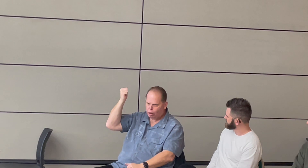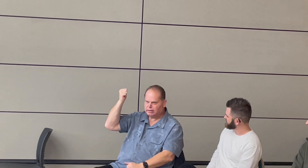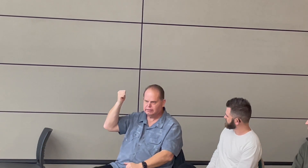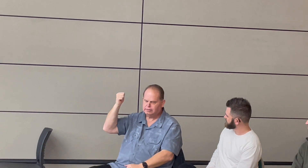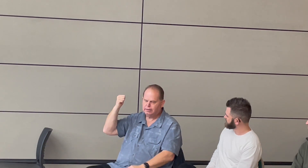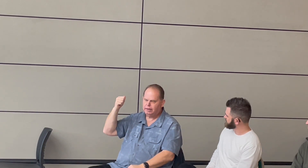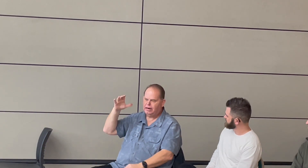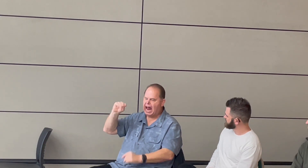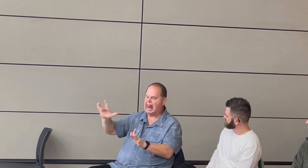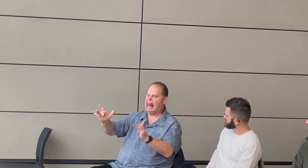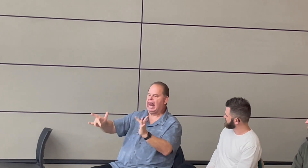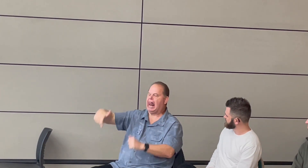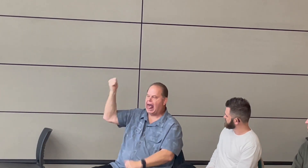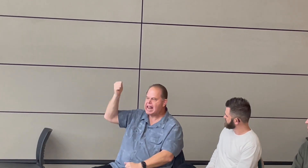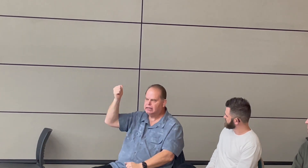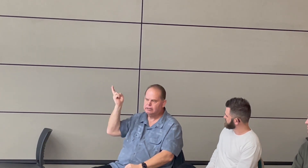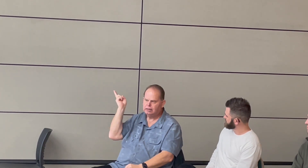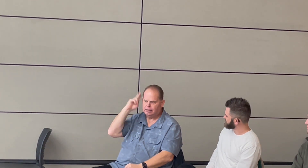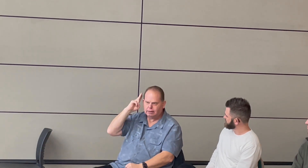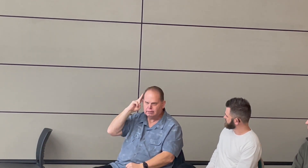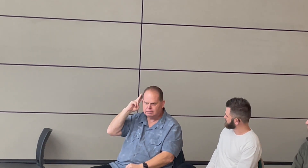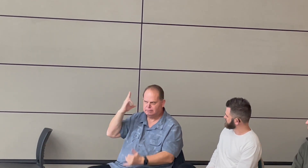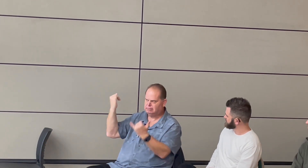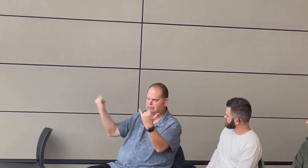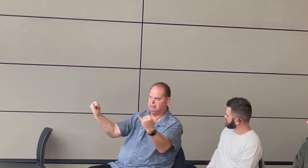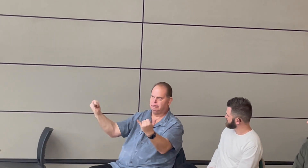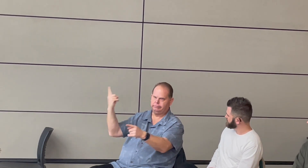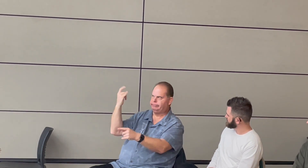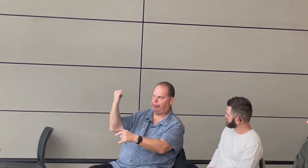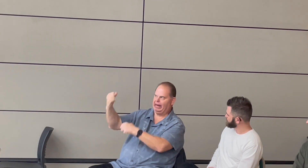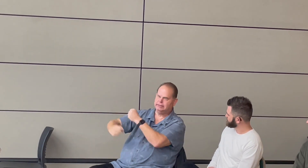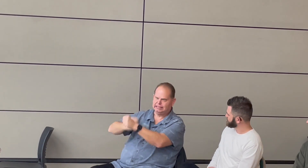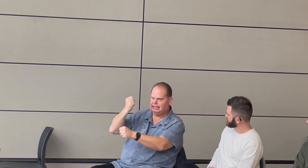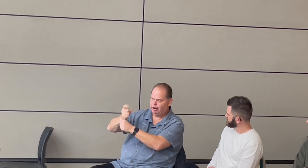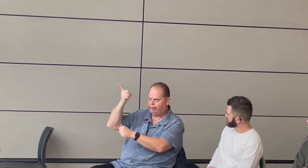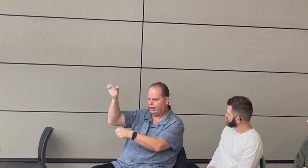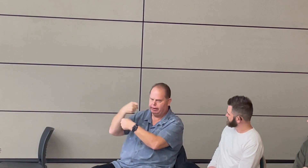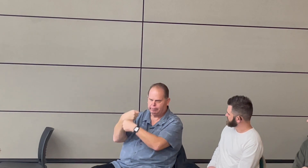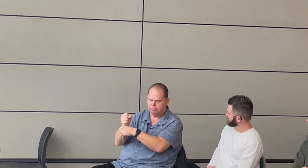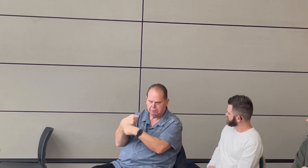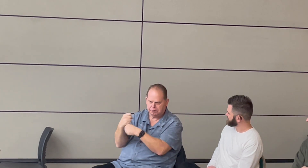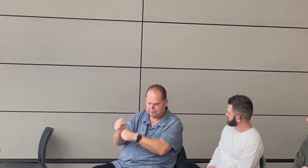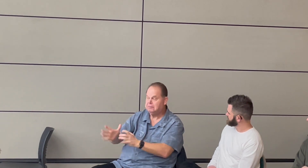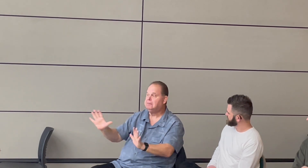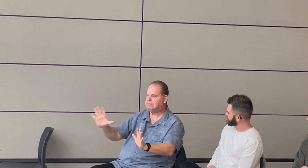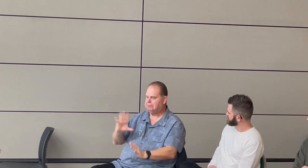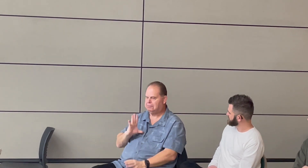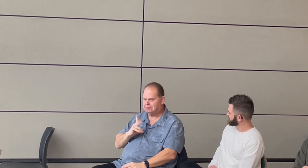ahead and gotten an implant I got the smallest and lightest one available um they just made the